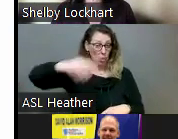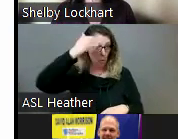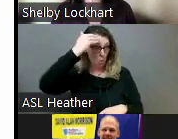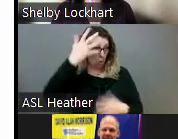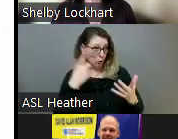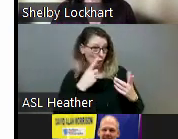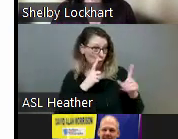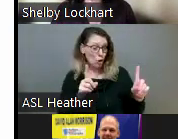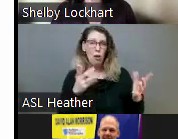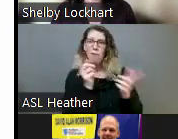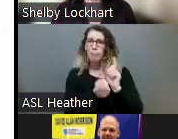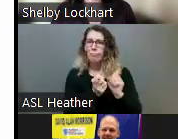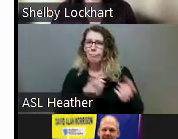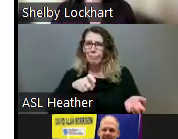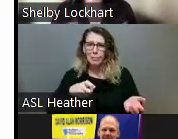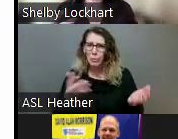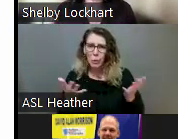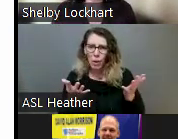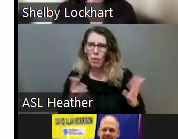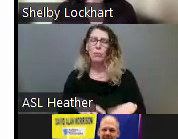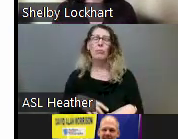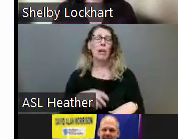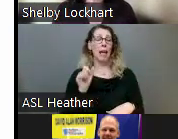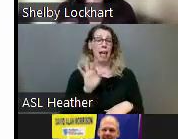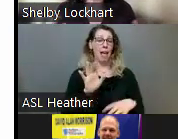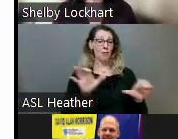adjustments do we need to make? If you've done the work of improvement,